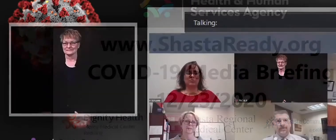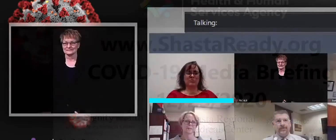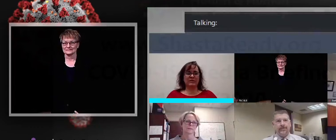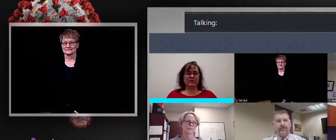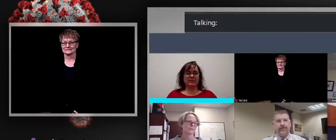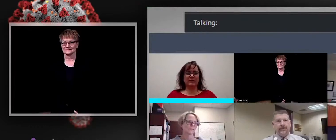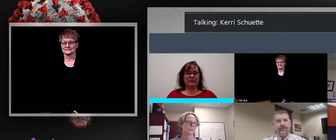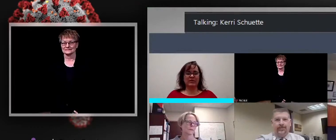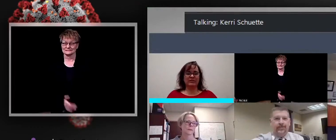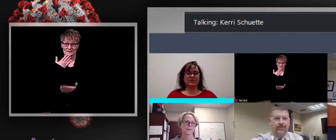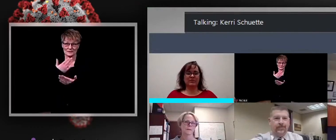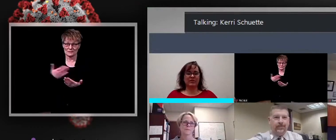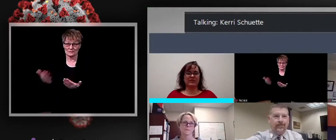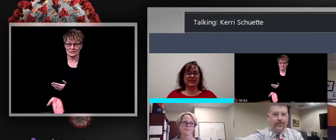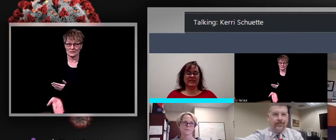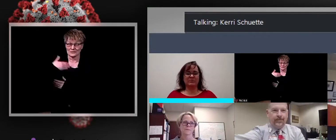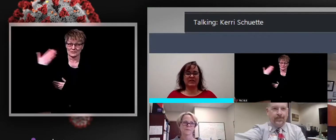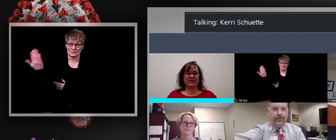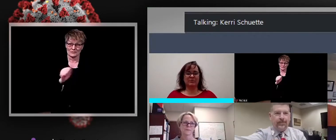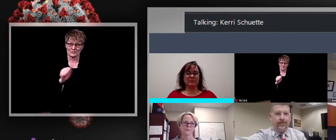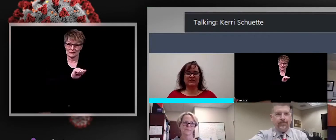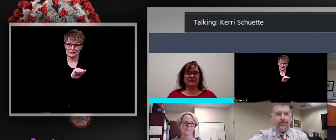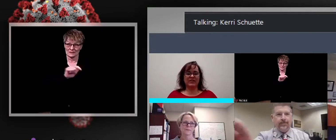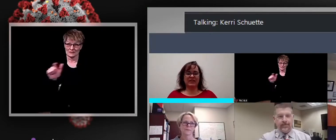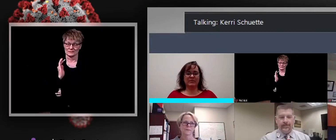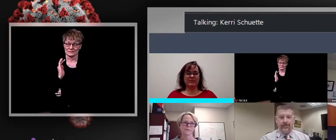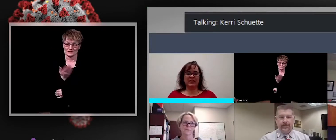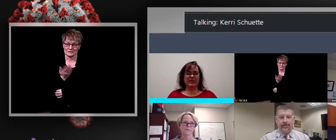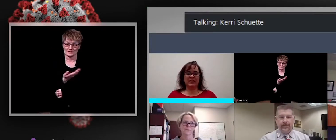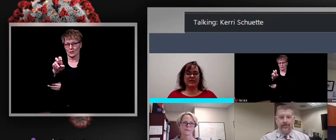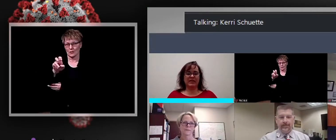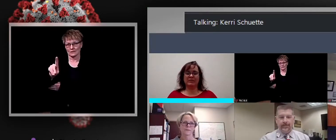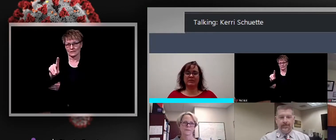Good morning. Welcome, everyone, to the COVID-19 media briefing. I'm Kerri Schuette, the Public